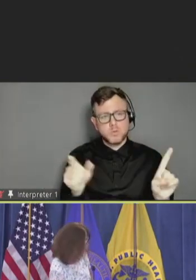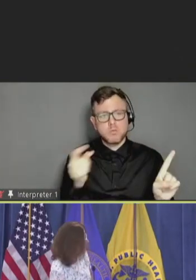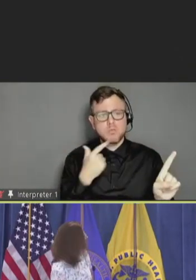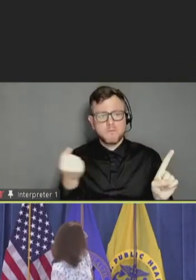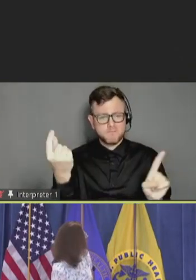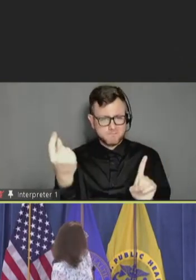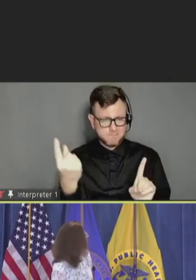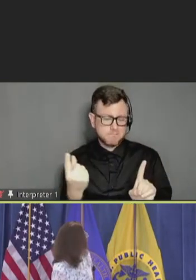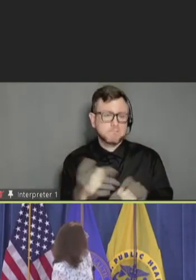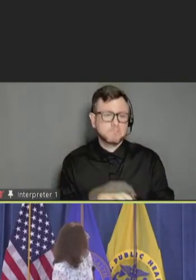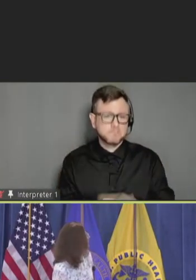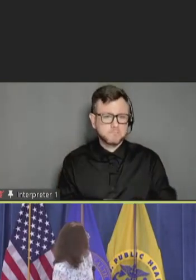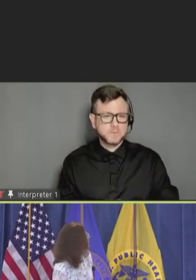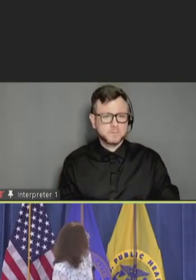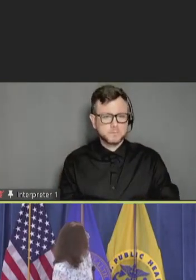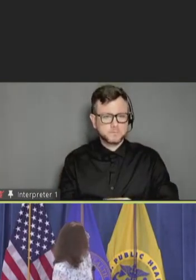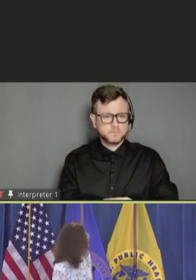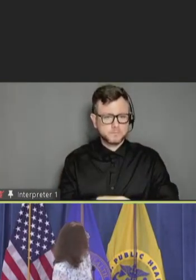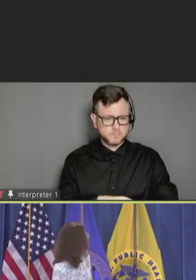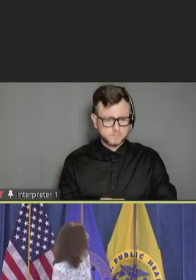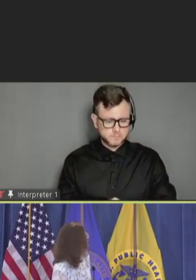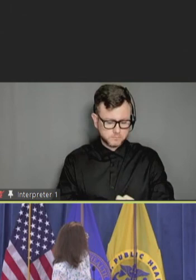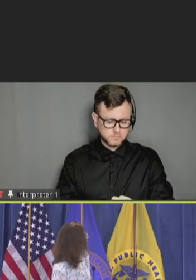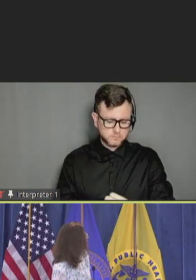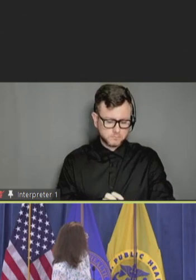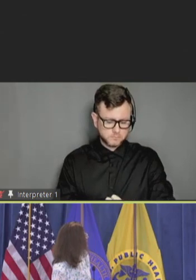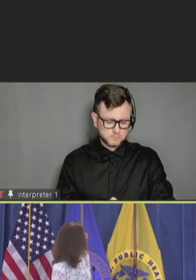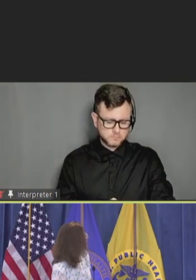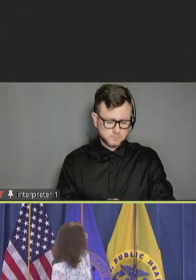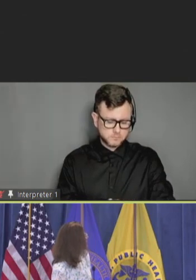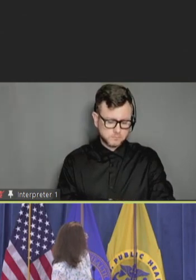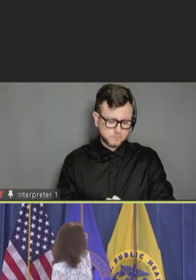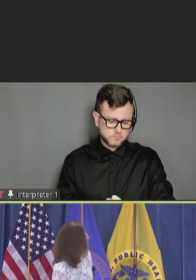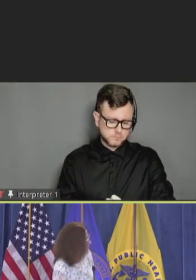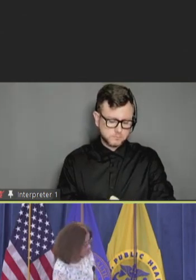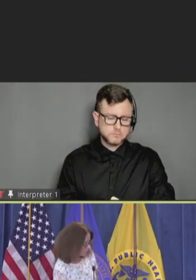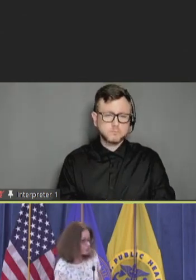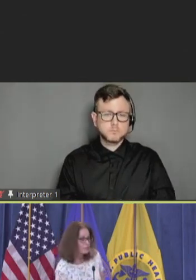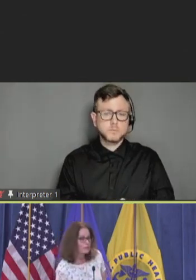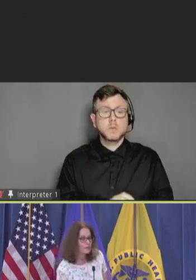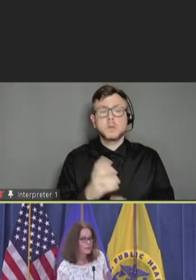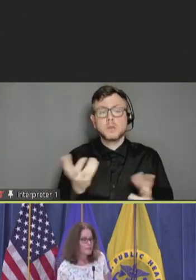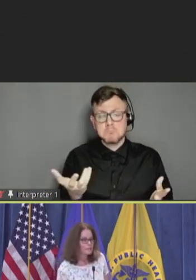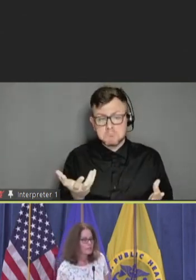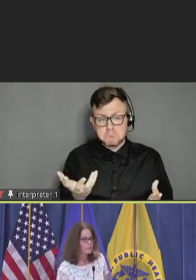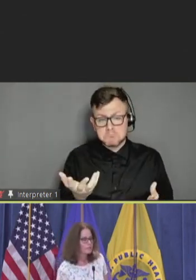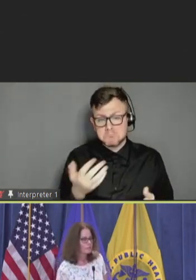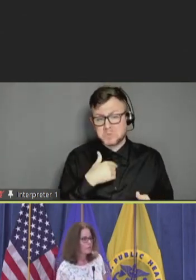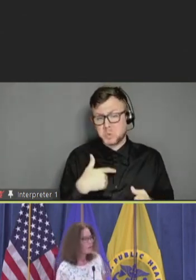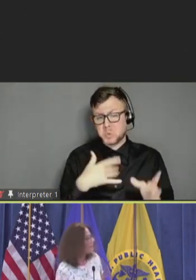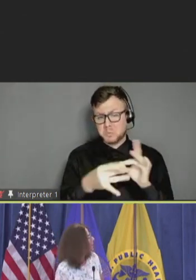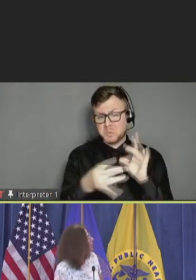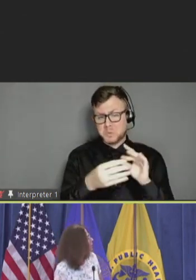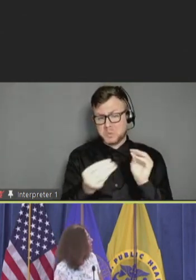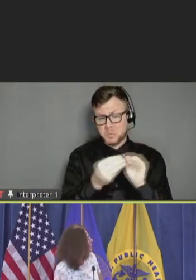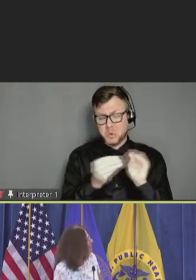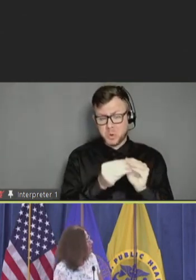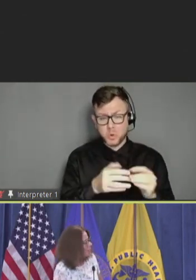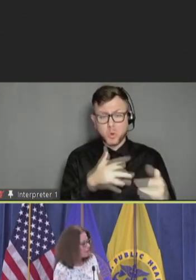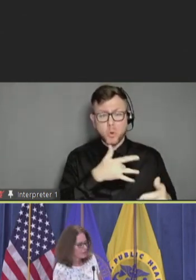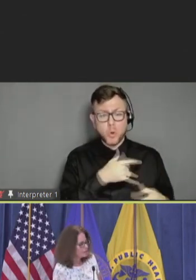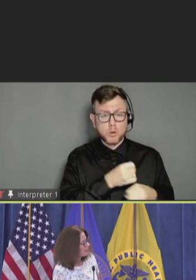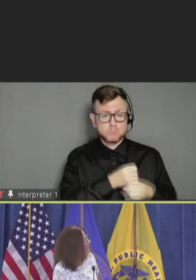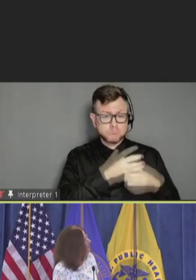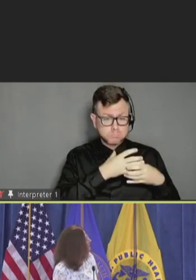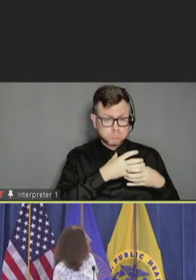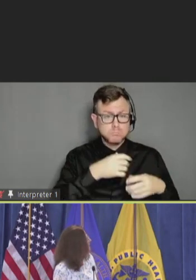So, just to mention a little more about myocarditis/pericarditis.